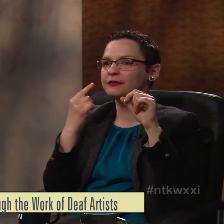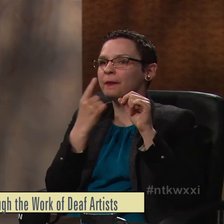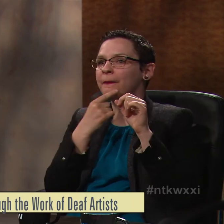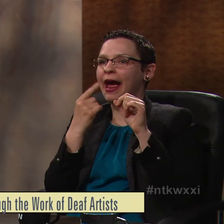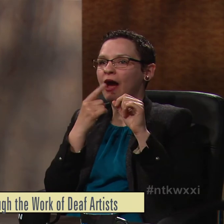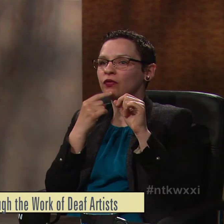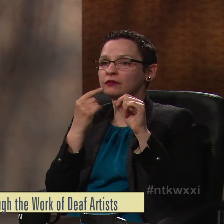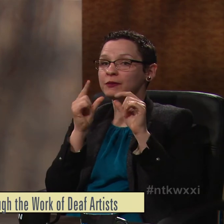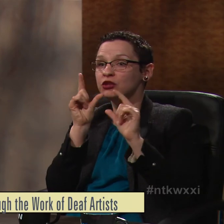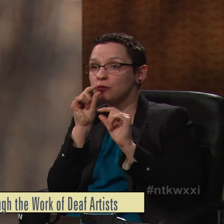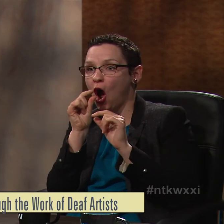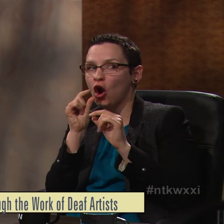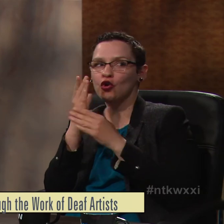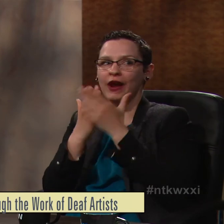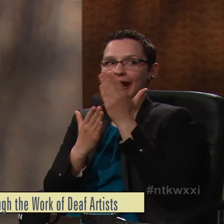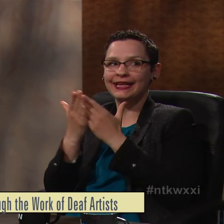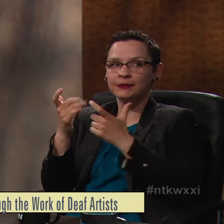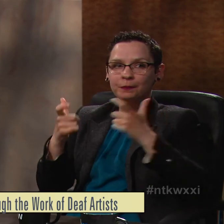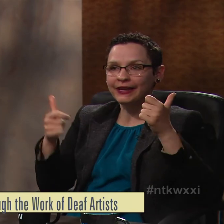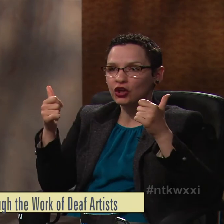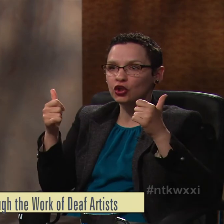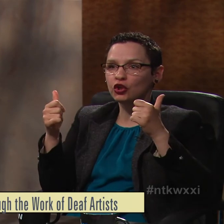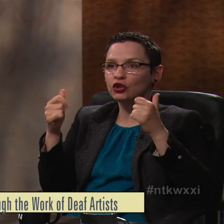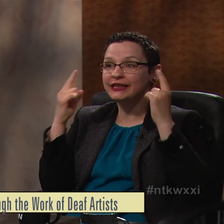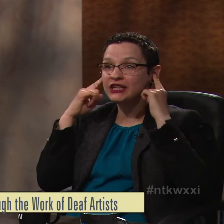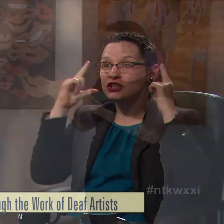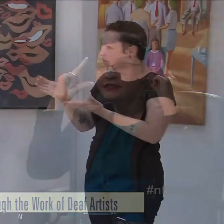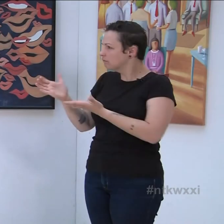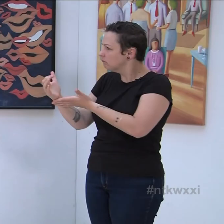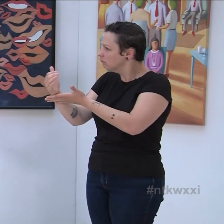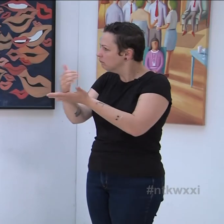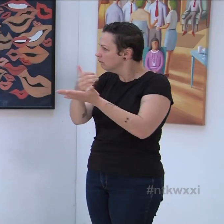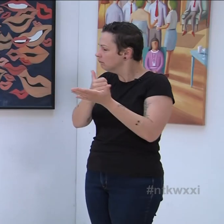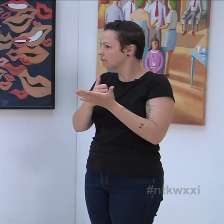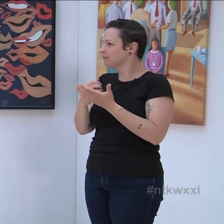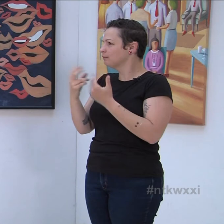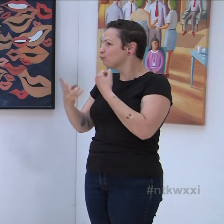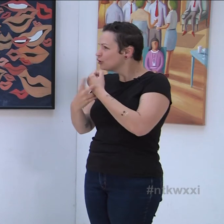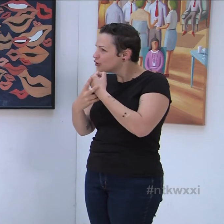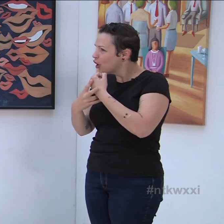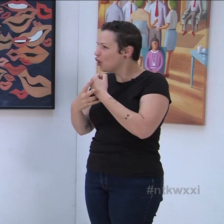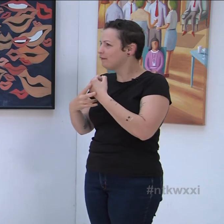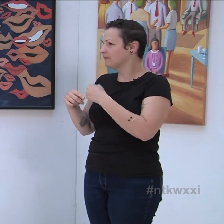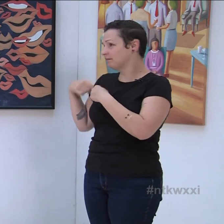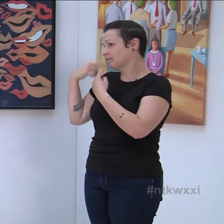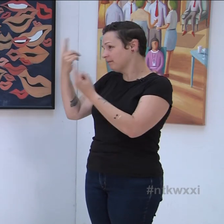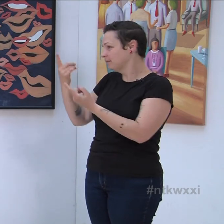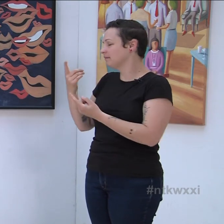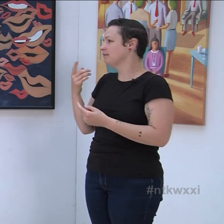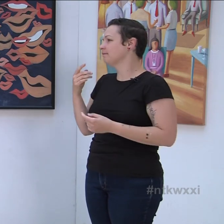THOSE LARGER AND MAKE THE MOUTH SMALLER AND THE HANDS BIGGER AND THE EARS SMALLER.